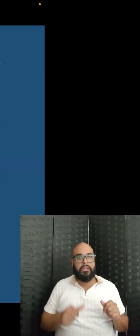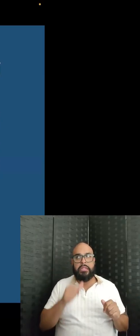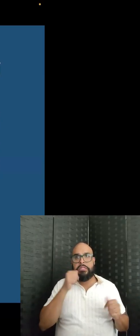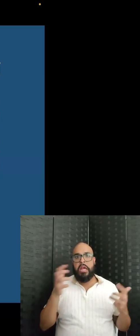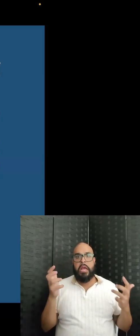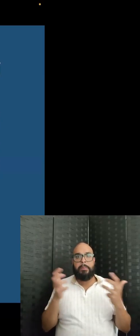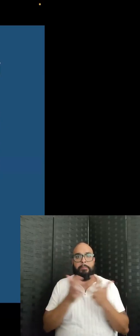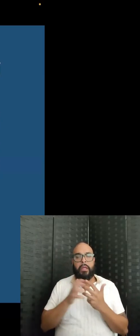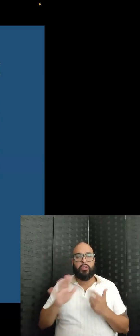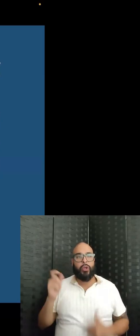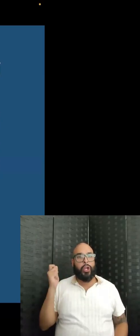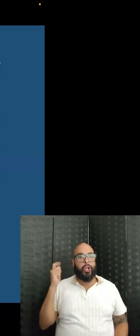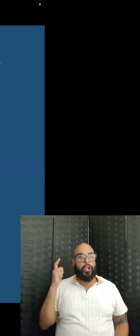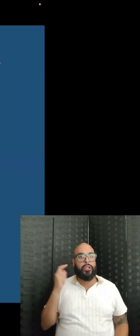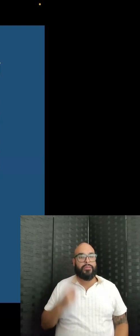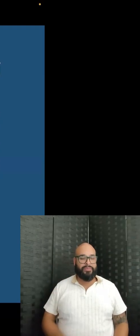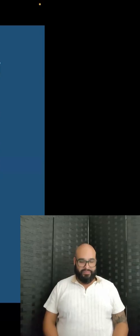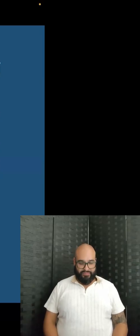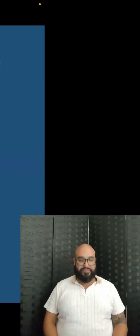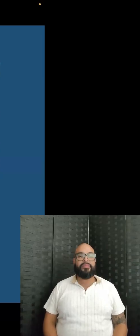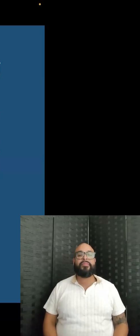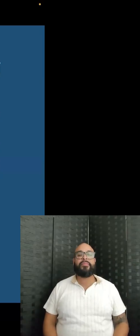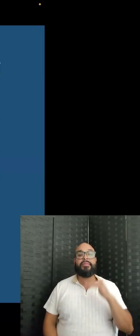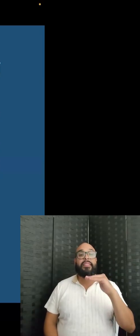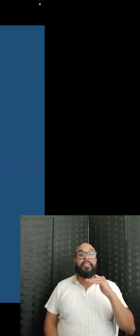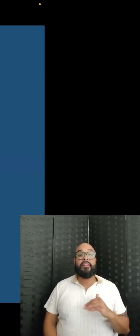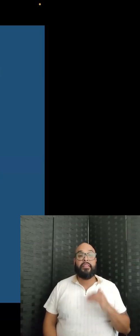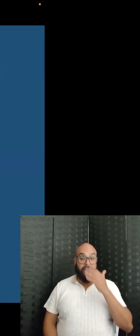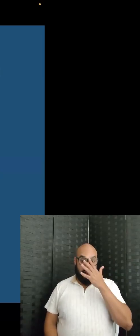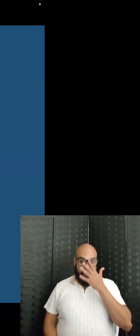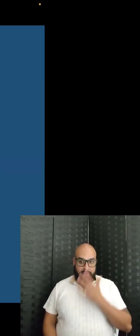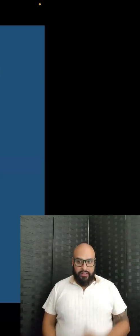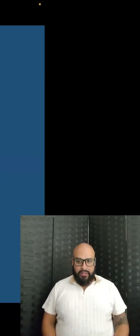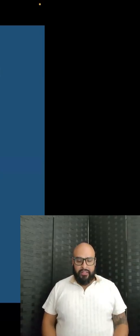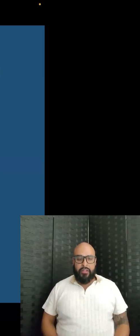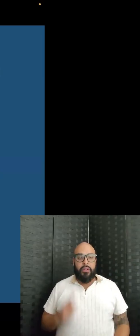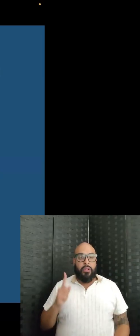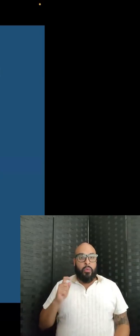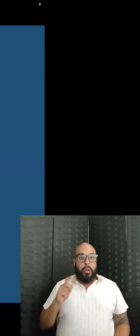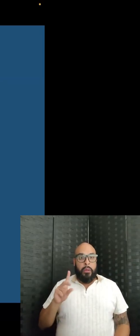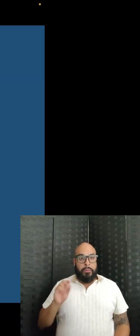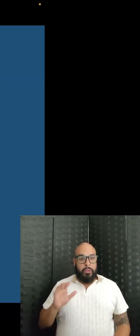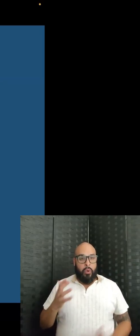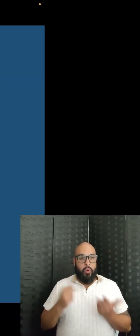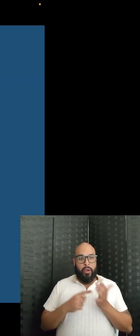All right, so if we can switch, there's one other document I wanted to show. So there's the Canva handout, so please look at that on your own.